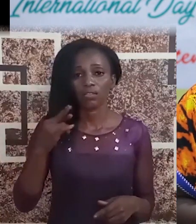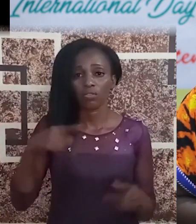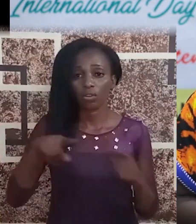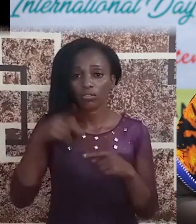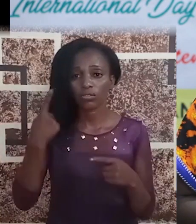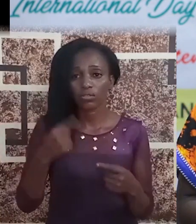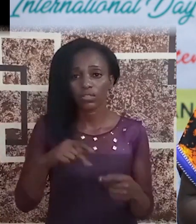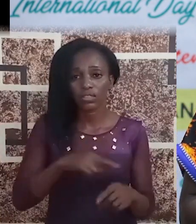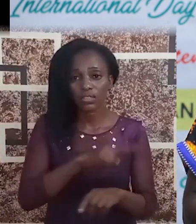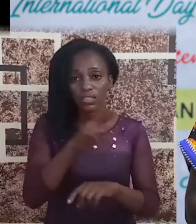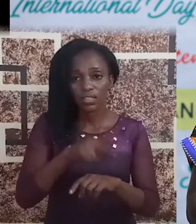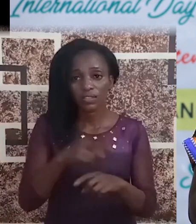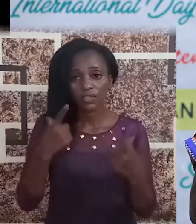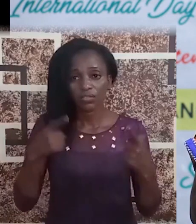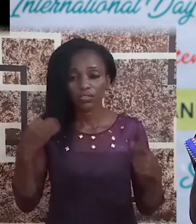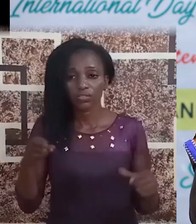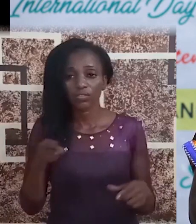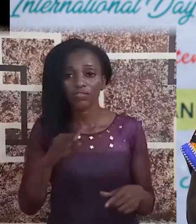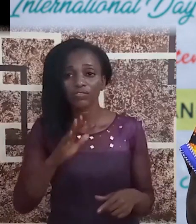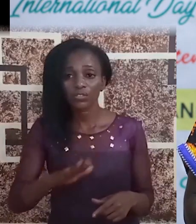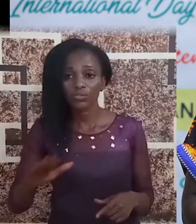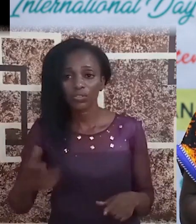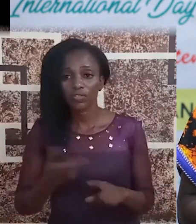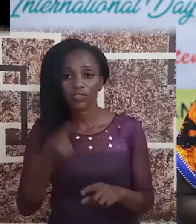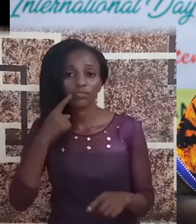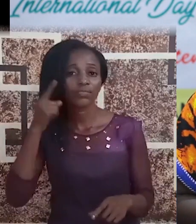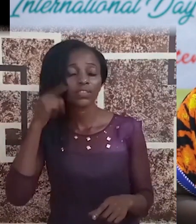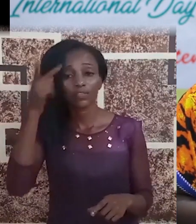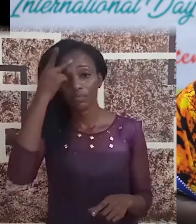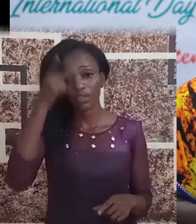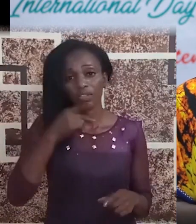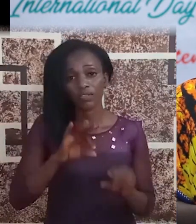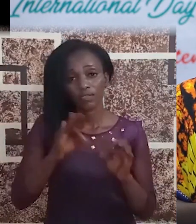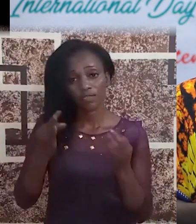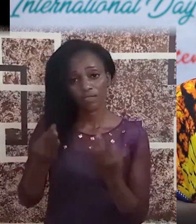They are also the native languages of children from Deaf-parented families and are also used